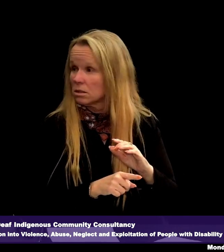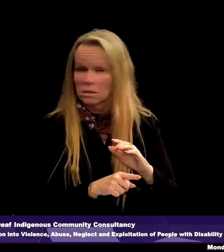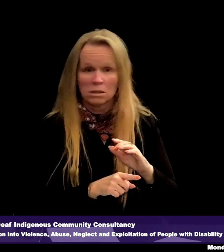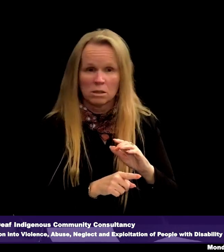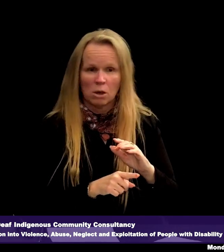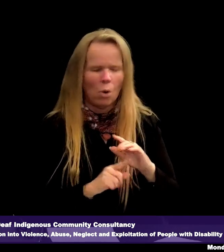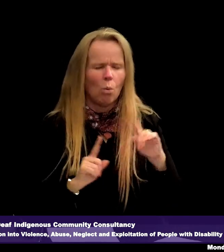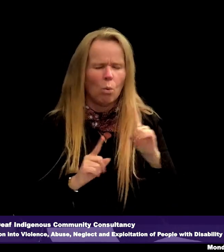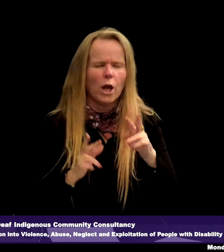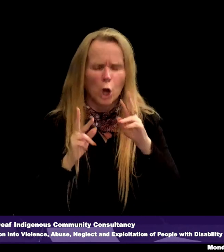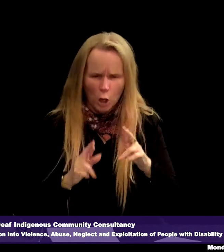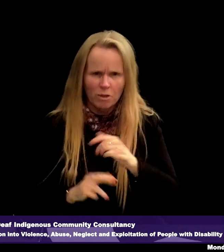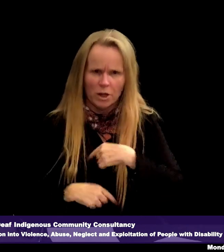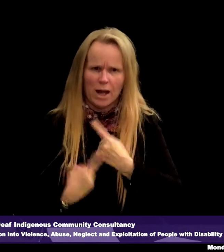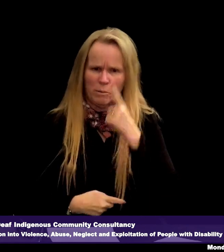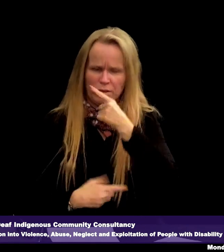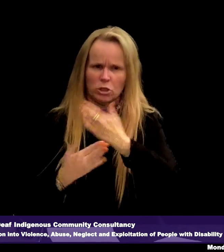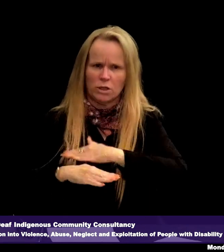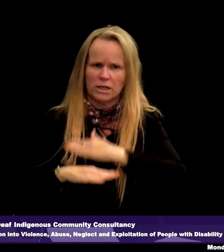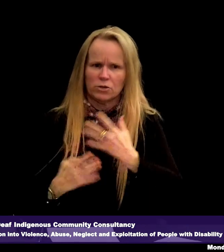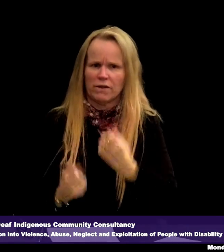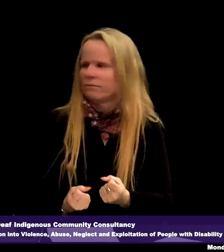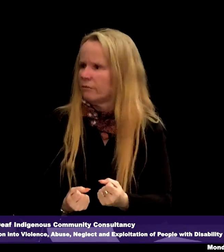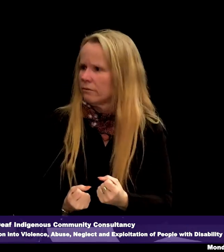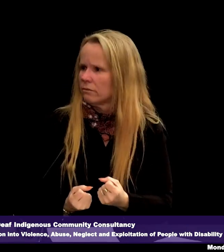communication, then what hope do people on country have?